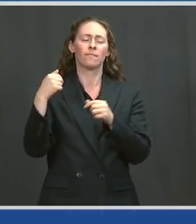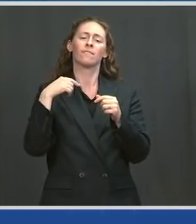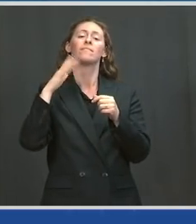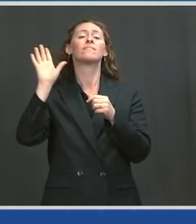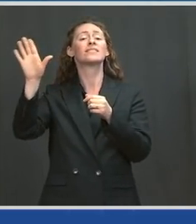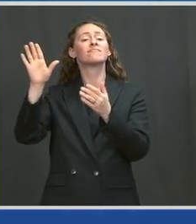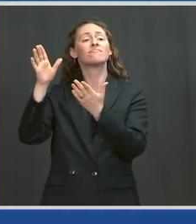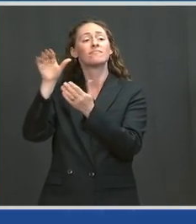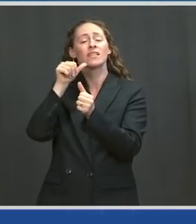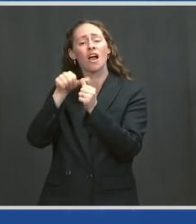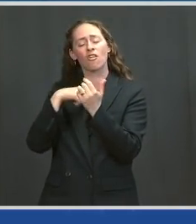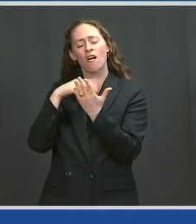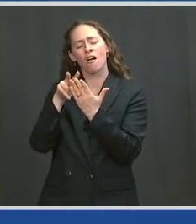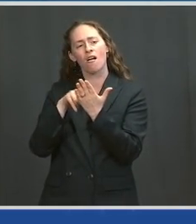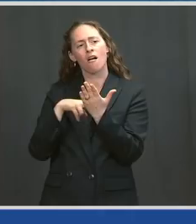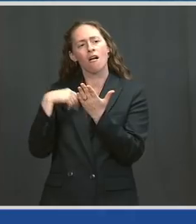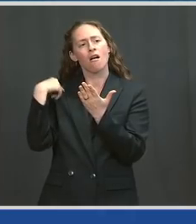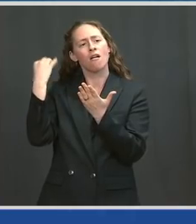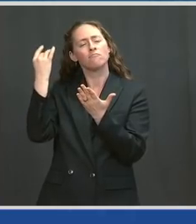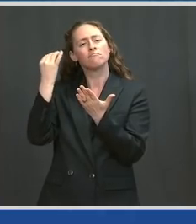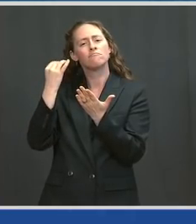that had only been spoken about in whisper.